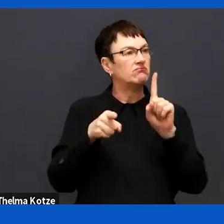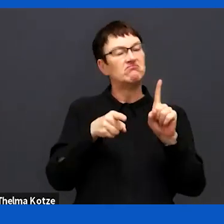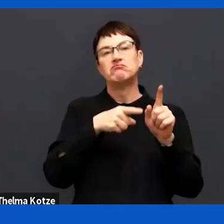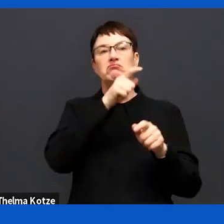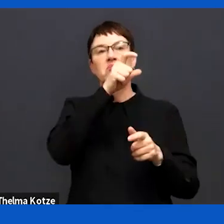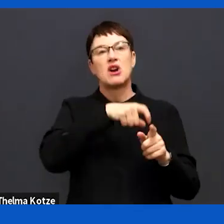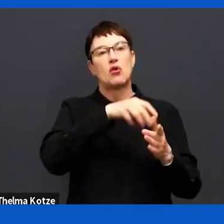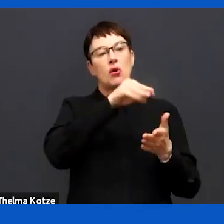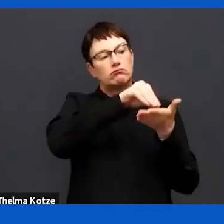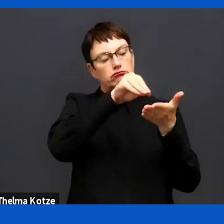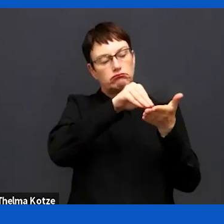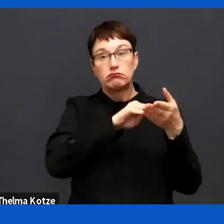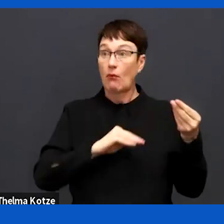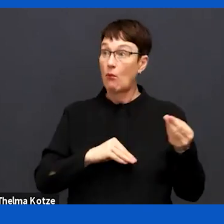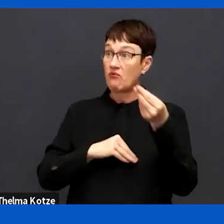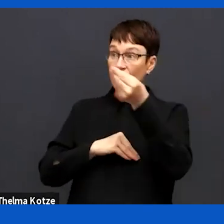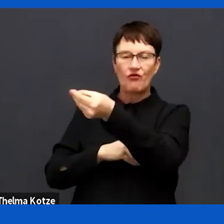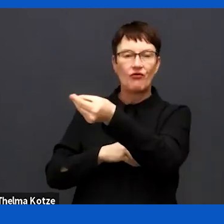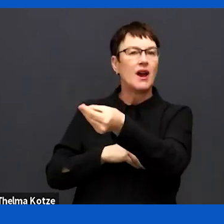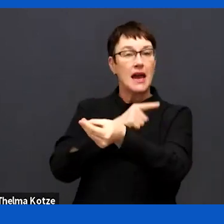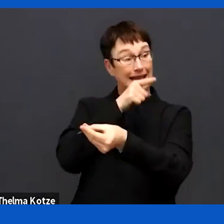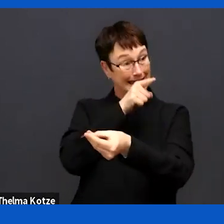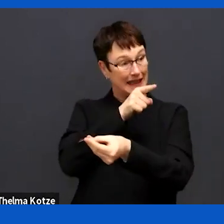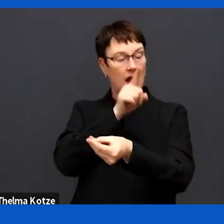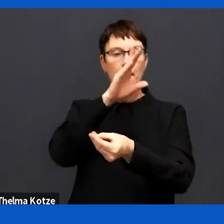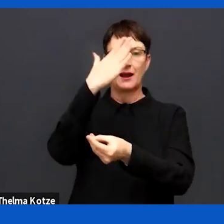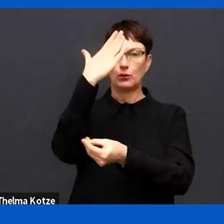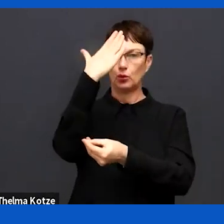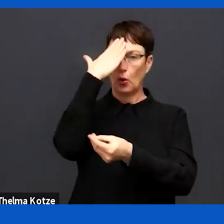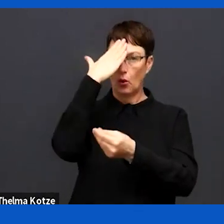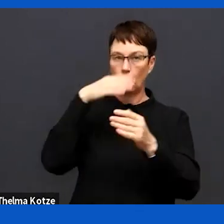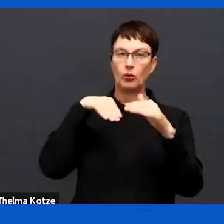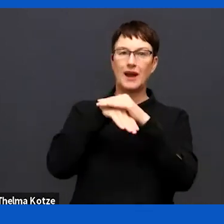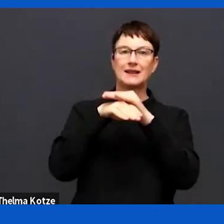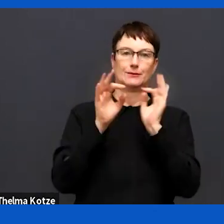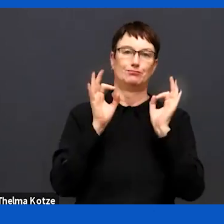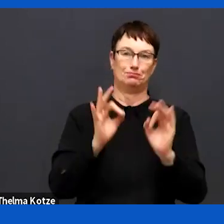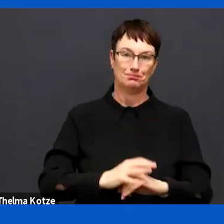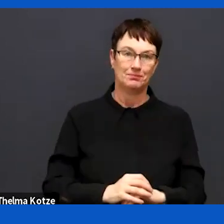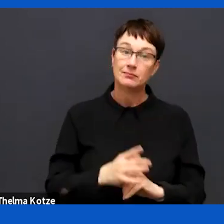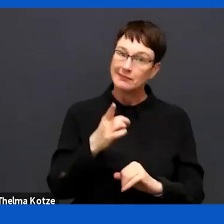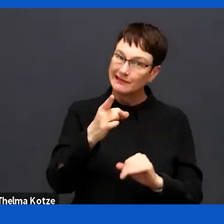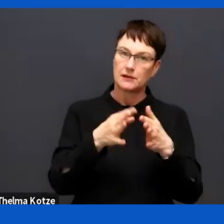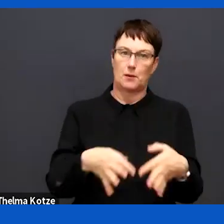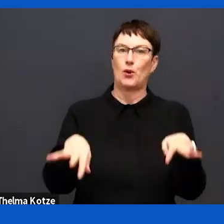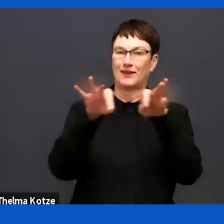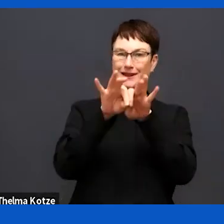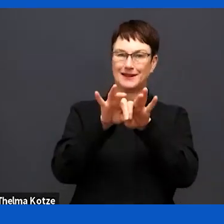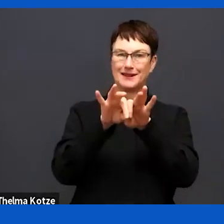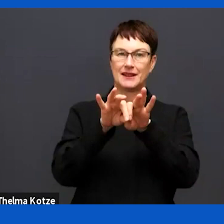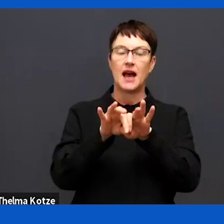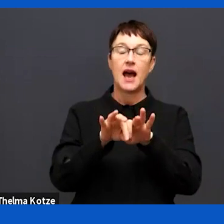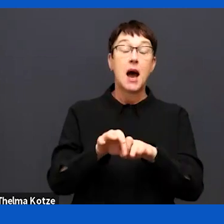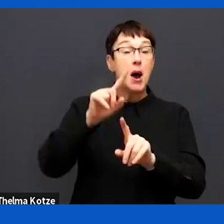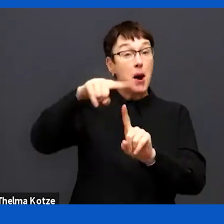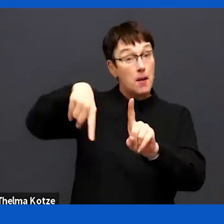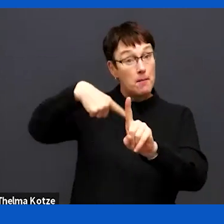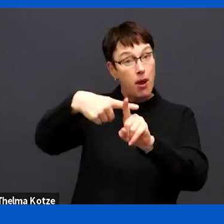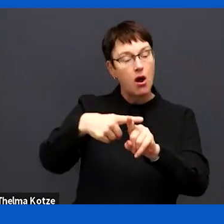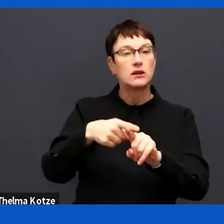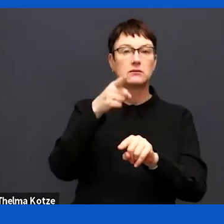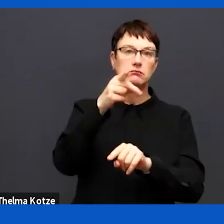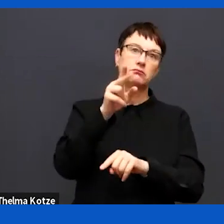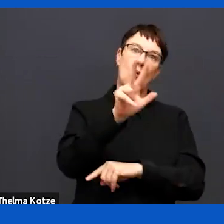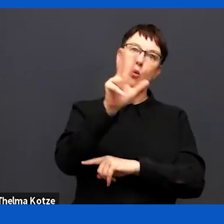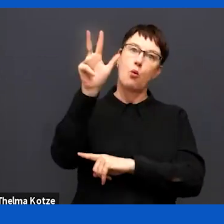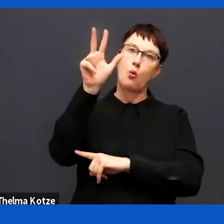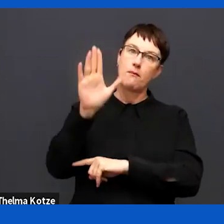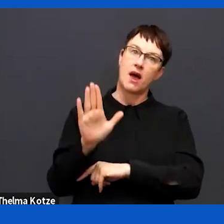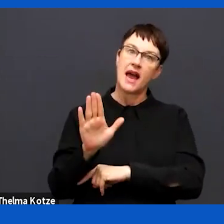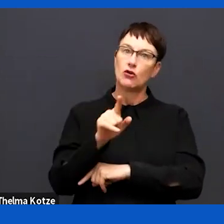So if we choose one solution, we need those tests with accessible -- with the people. We don't need